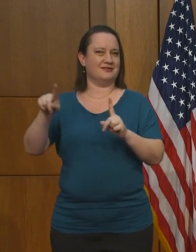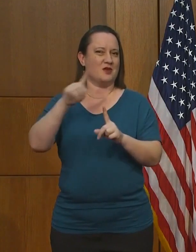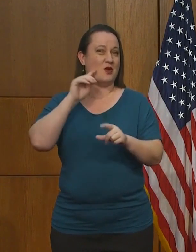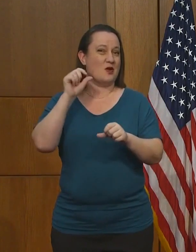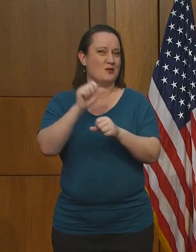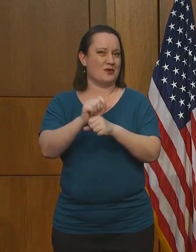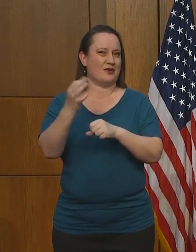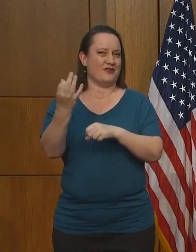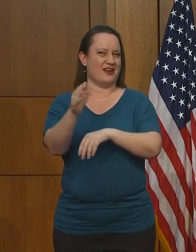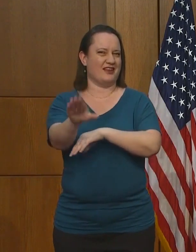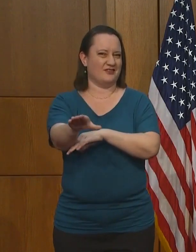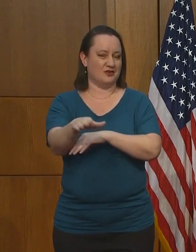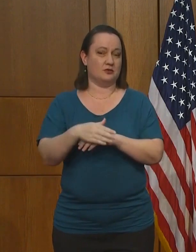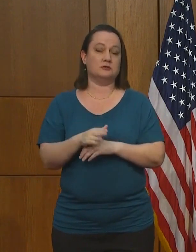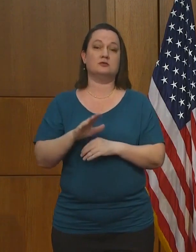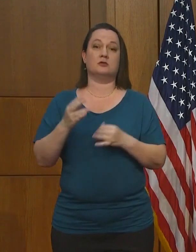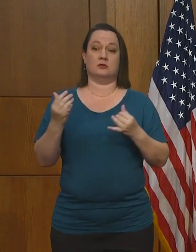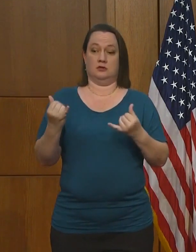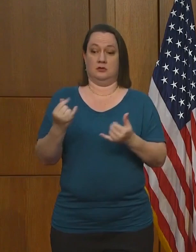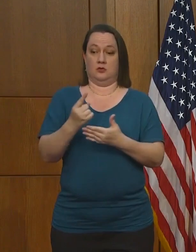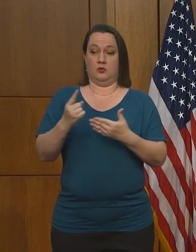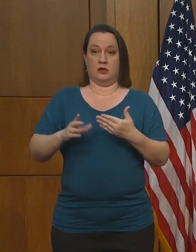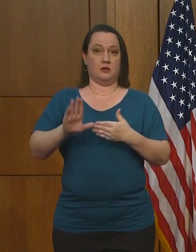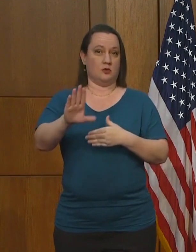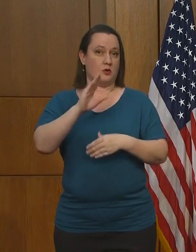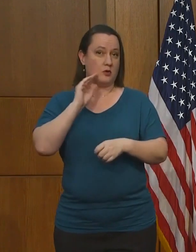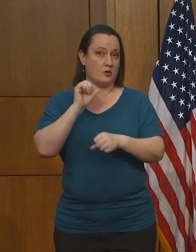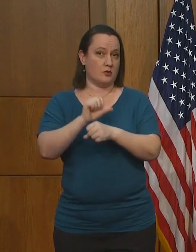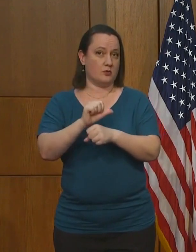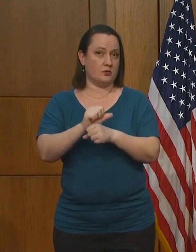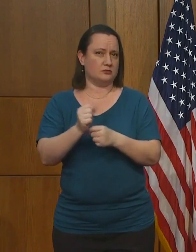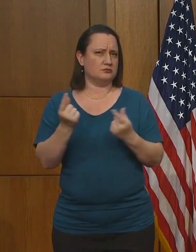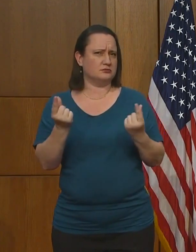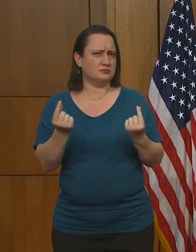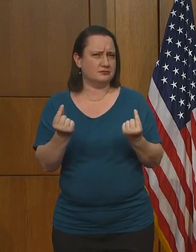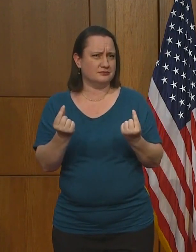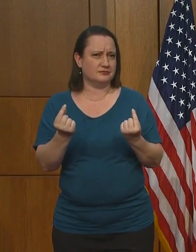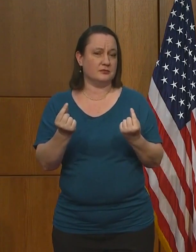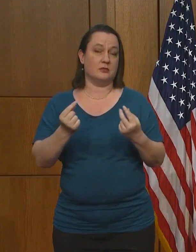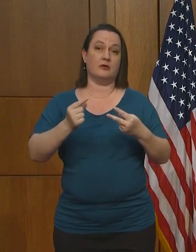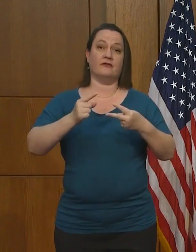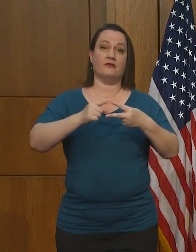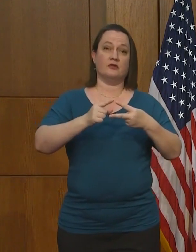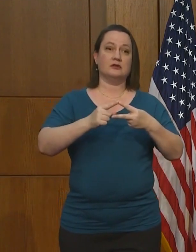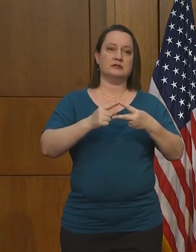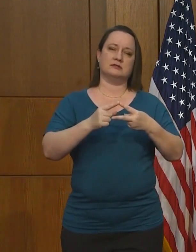FELLOW VIRGINIANS FROM HALLMARK ON FRIDAY AFTERNOON AND SO YOUR